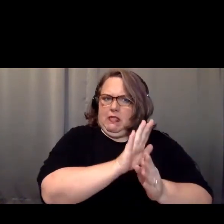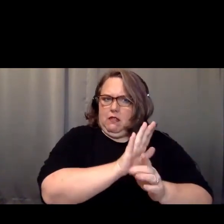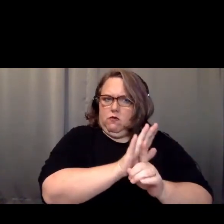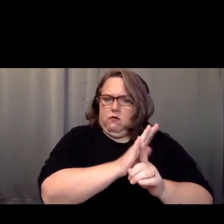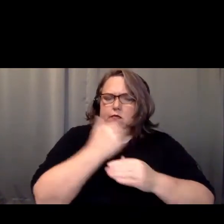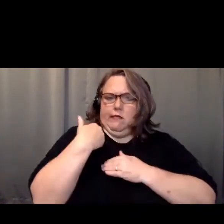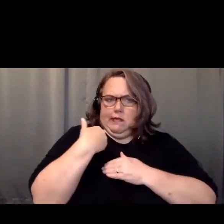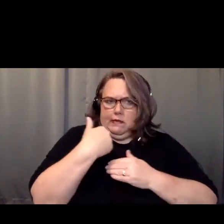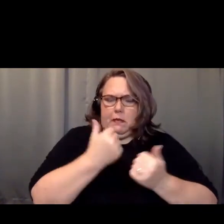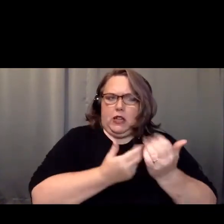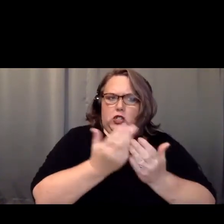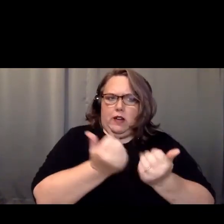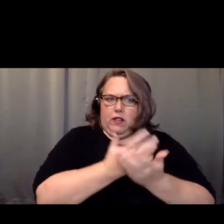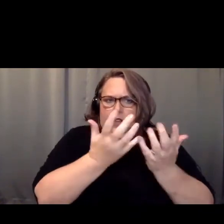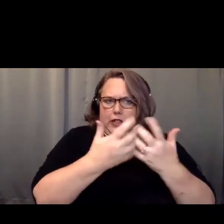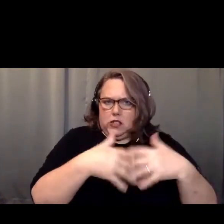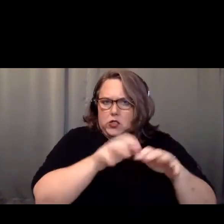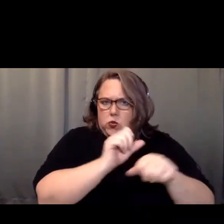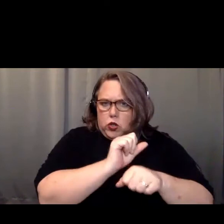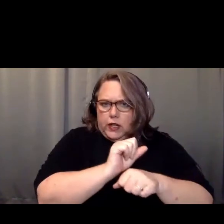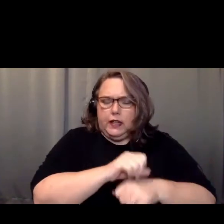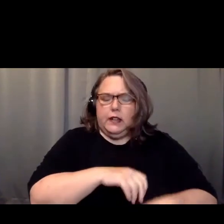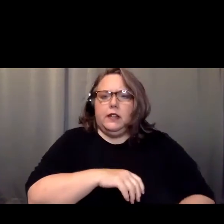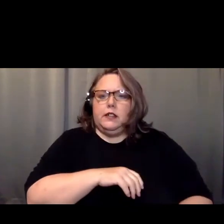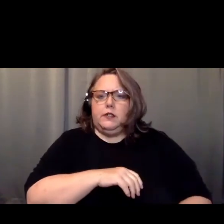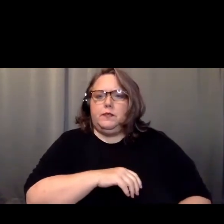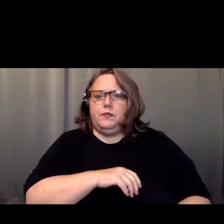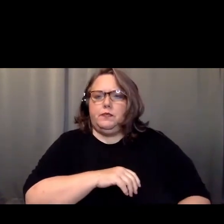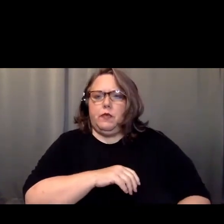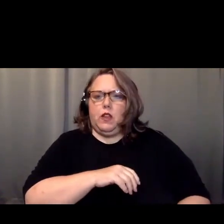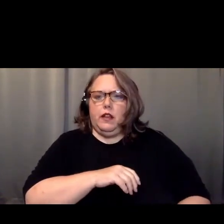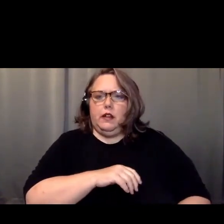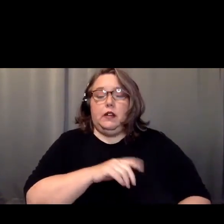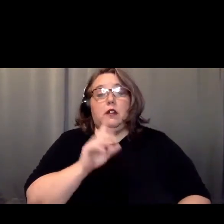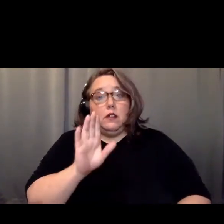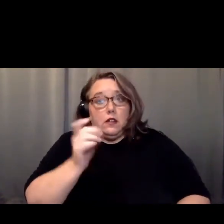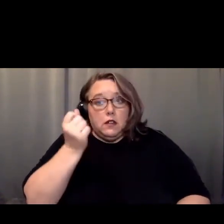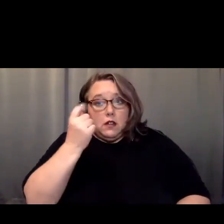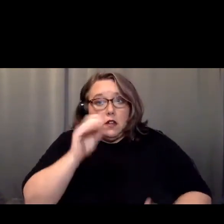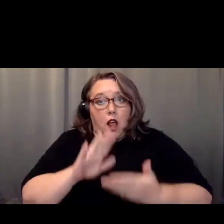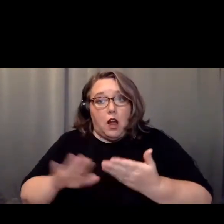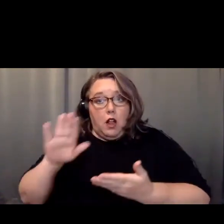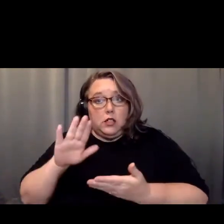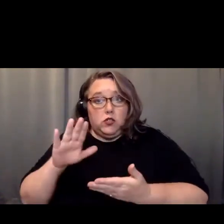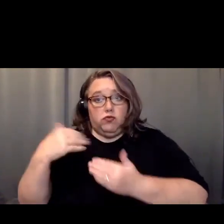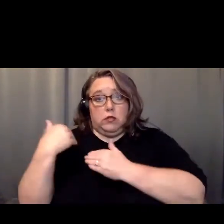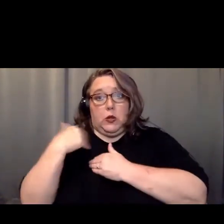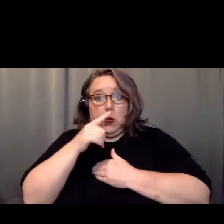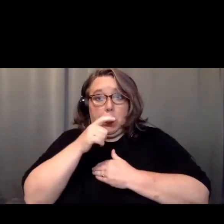making sure everything is working, all that, in college, the responsibility is more on the student.